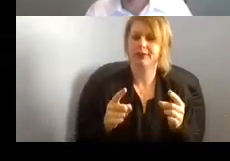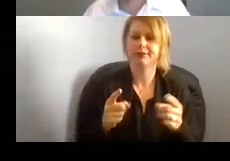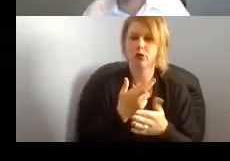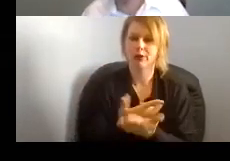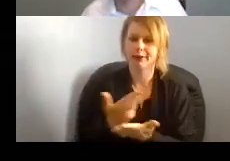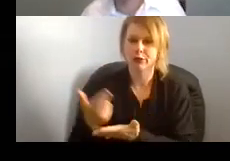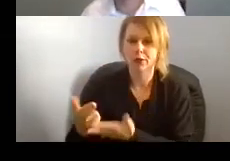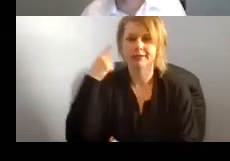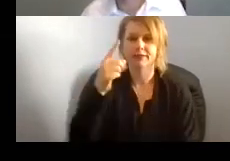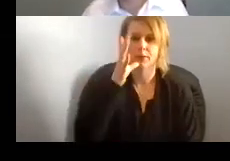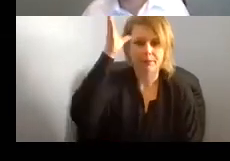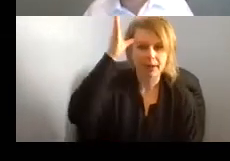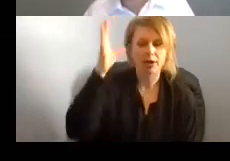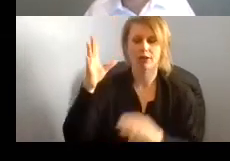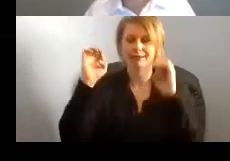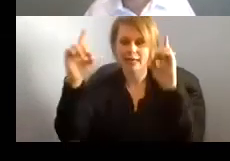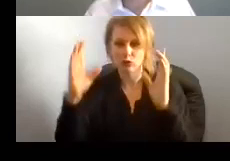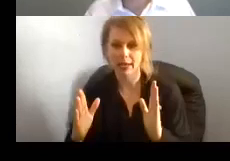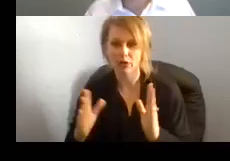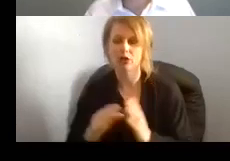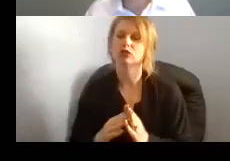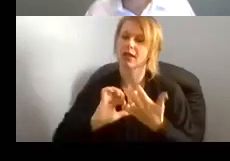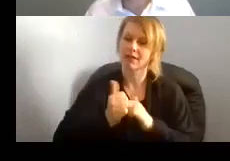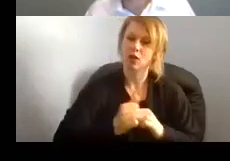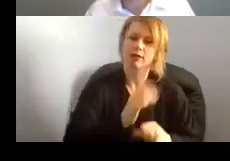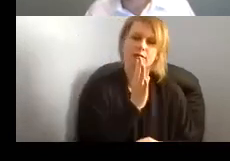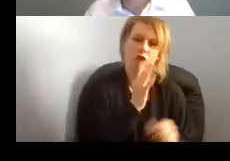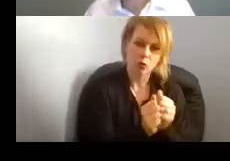professionals on how to talk to and support children during this pandemic.